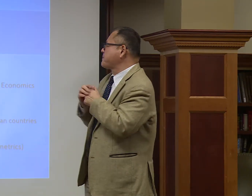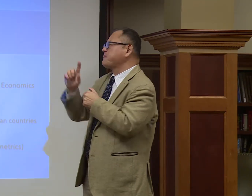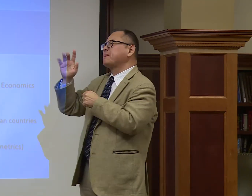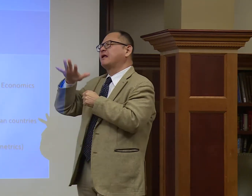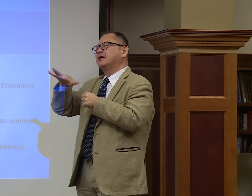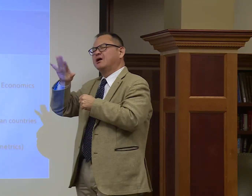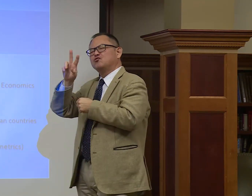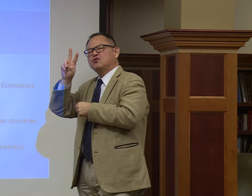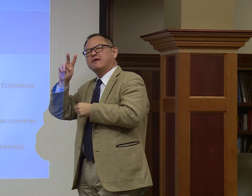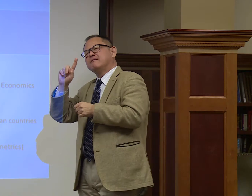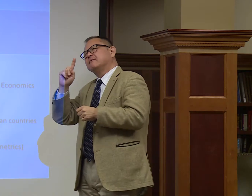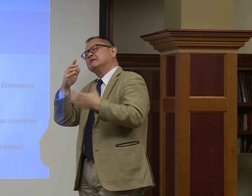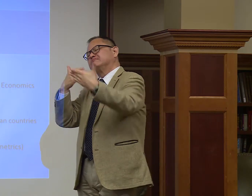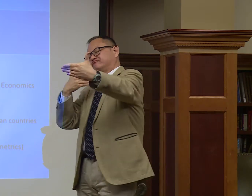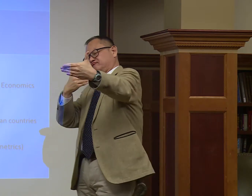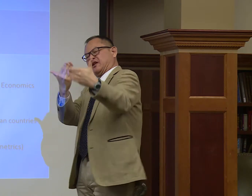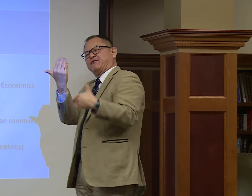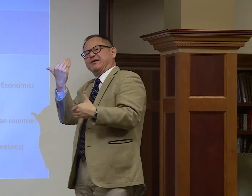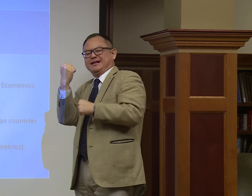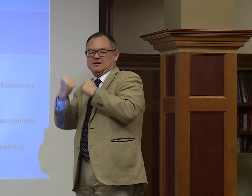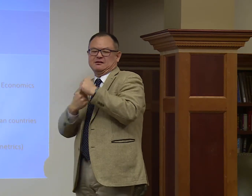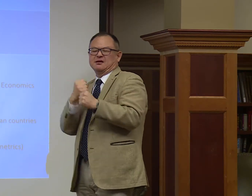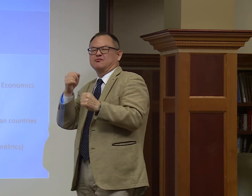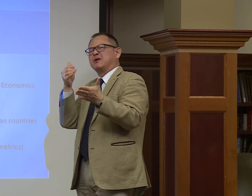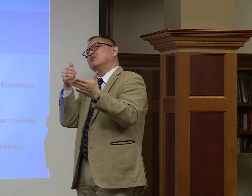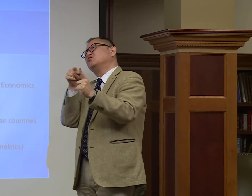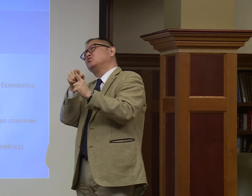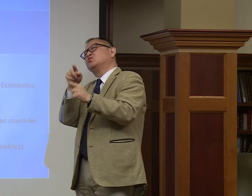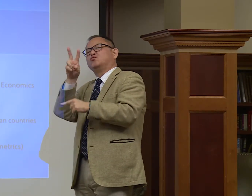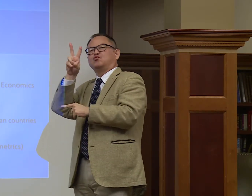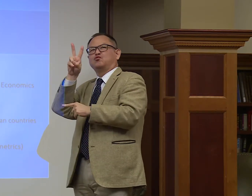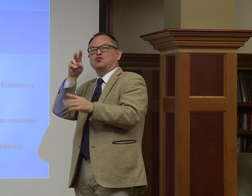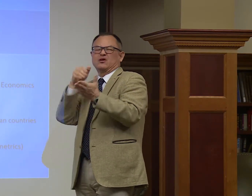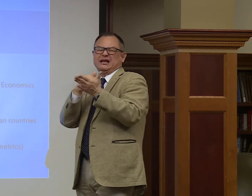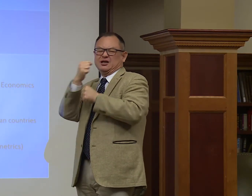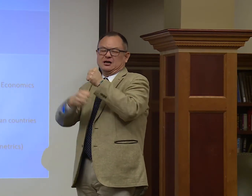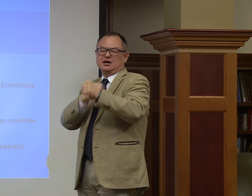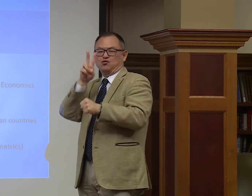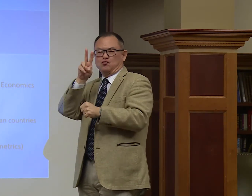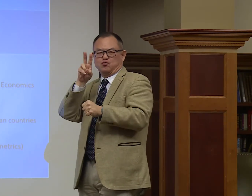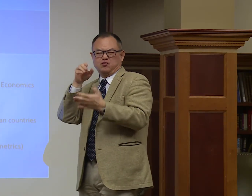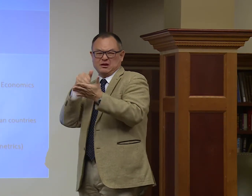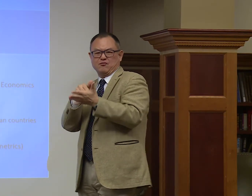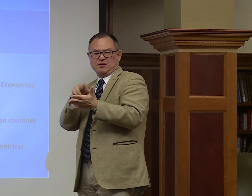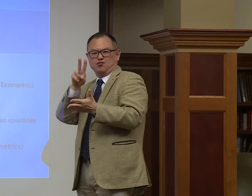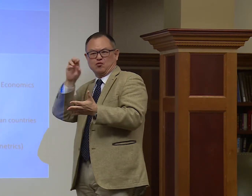And then about 15 years till about 2000,